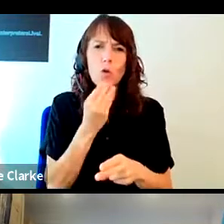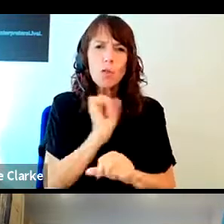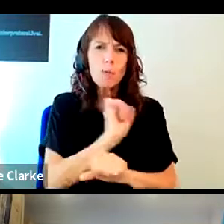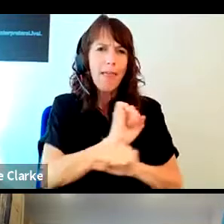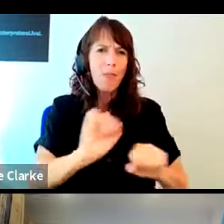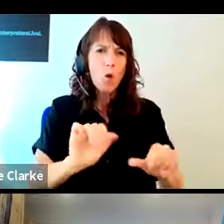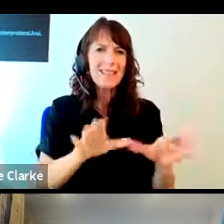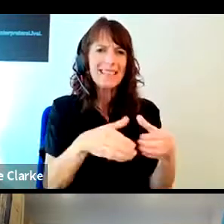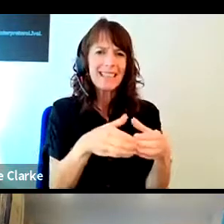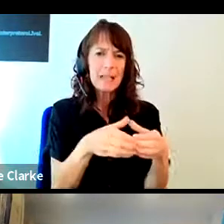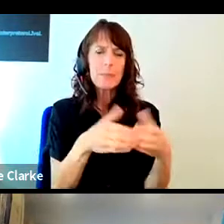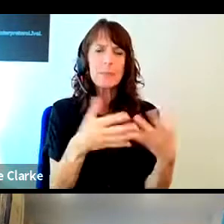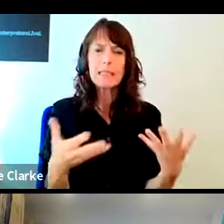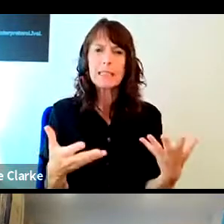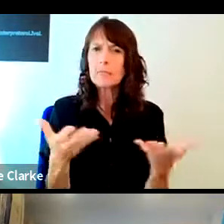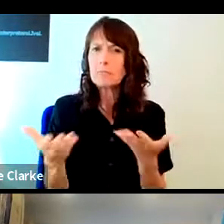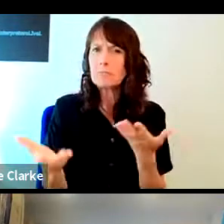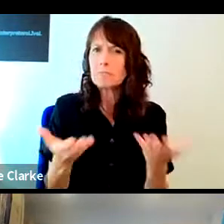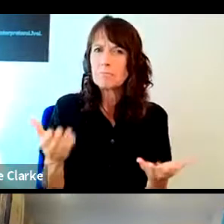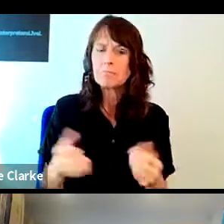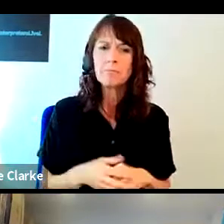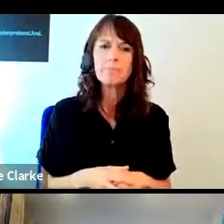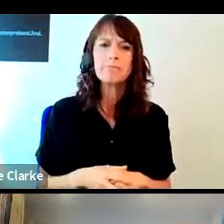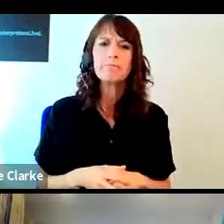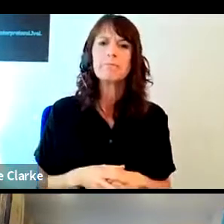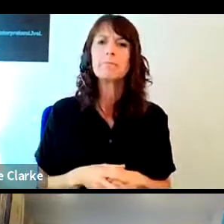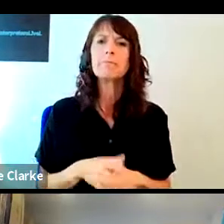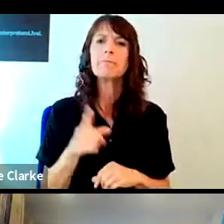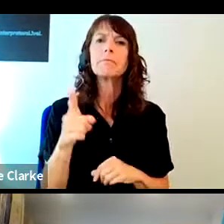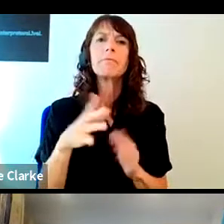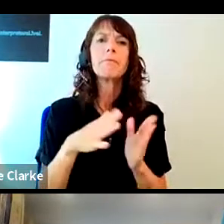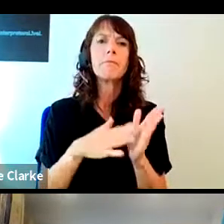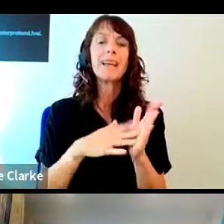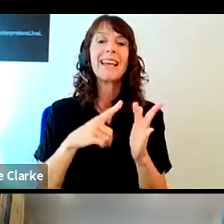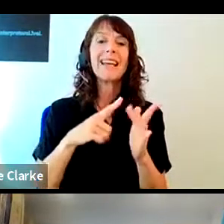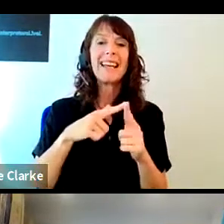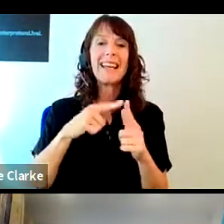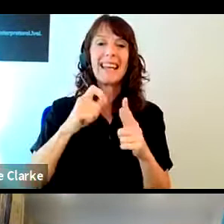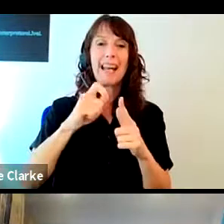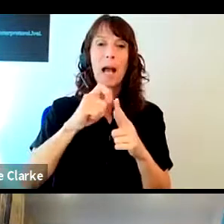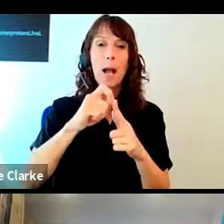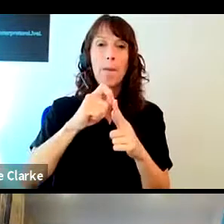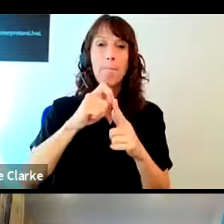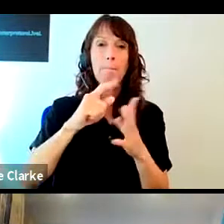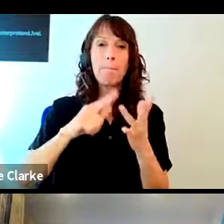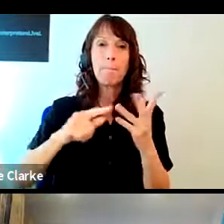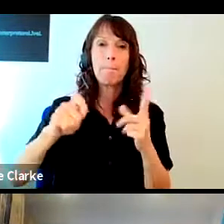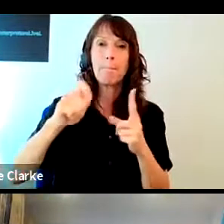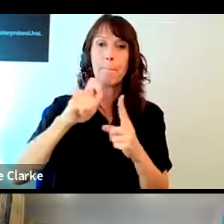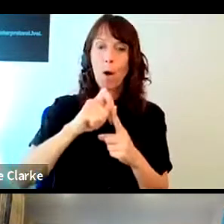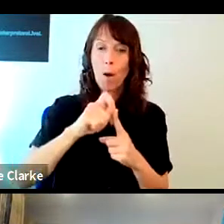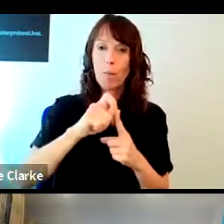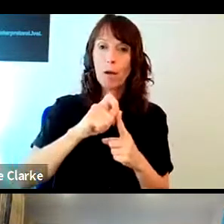part of the web team. I mean there's EPUB is a, is one standard that's often distributed with smart,